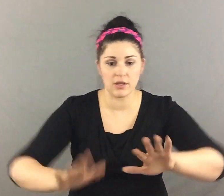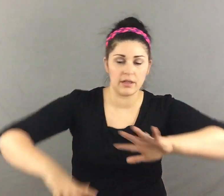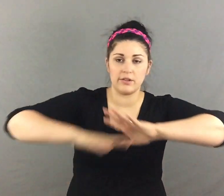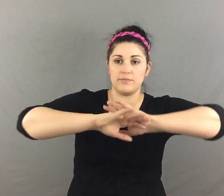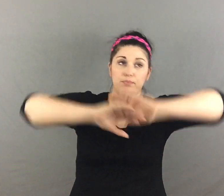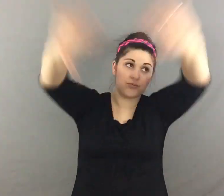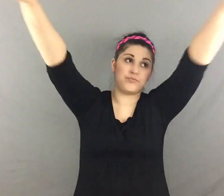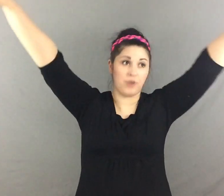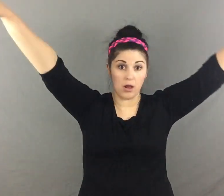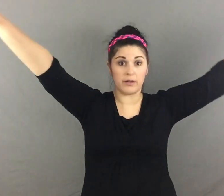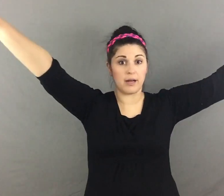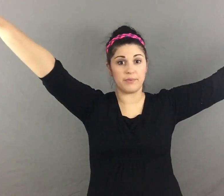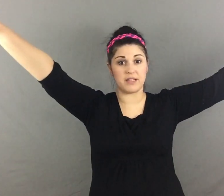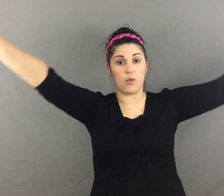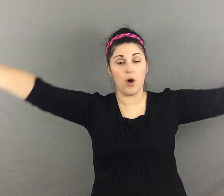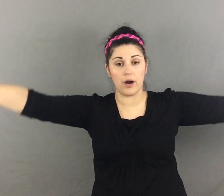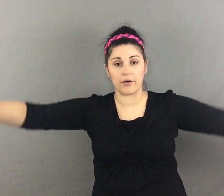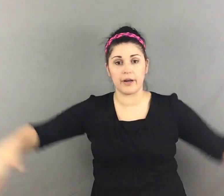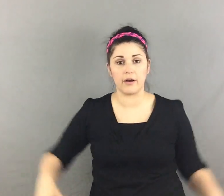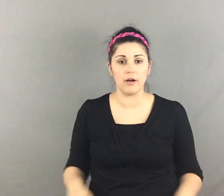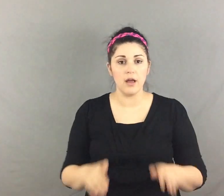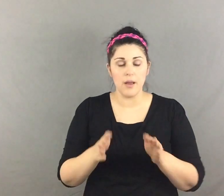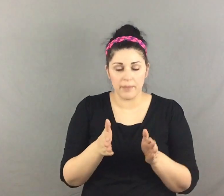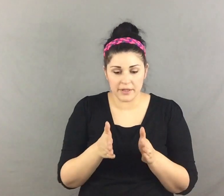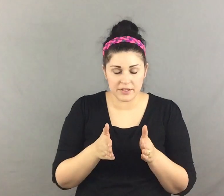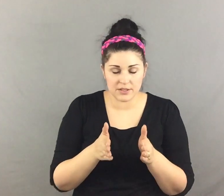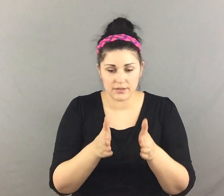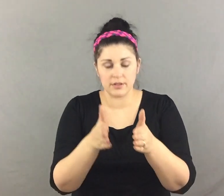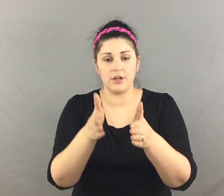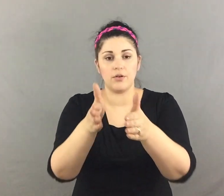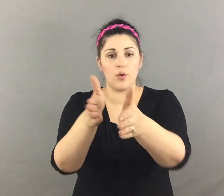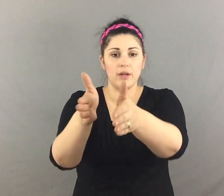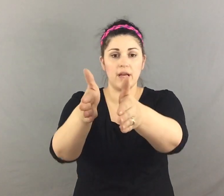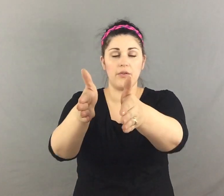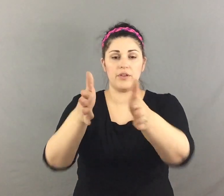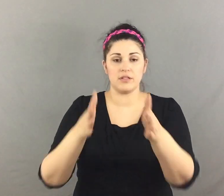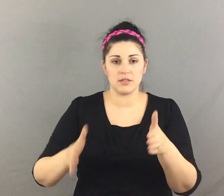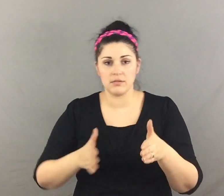it's not like this all encompassing water here, but it's, you know, going down this